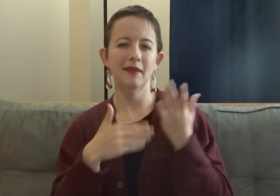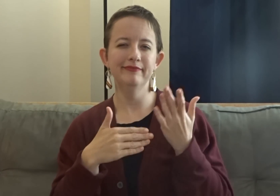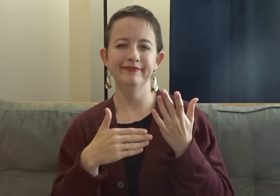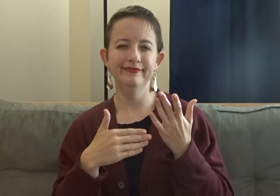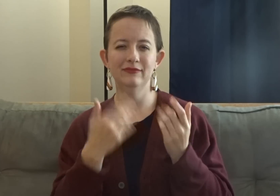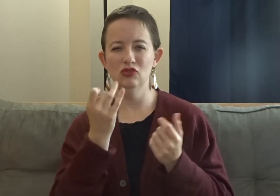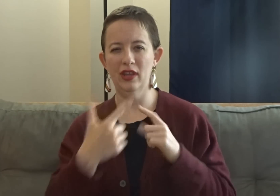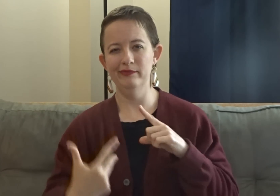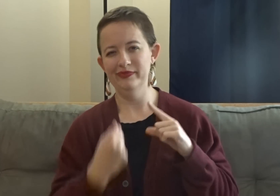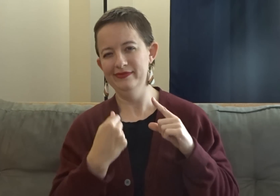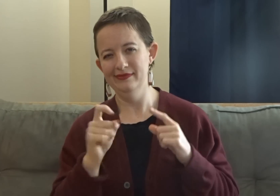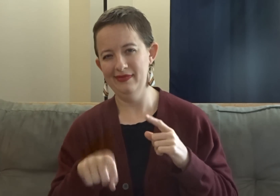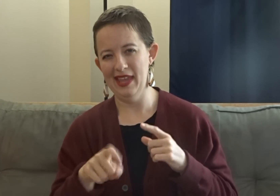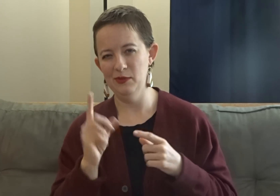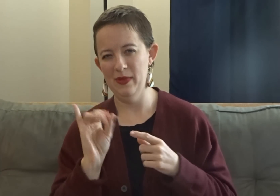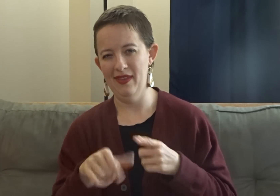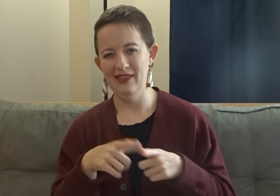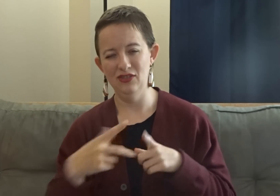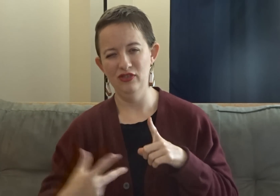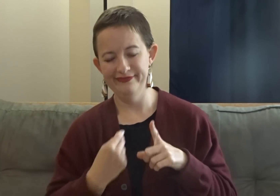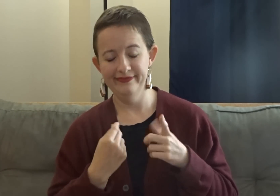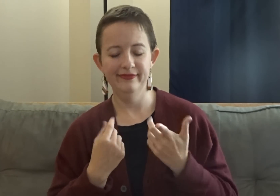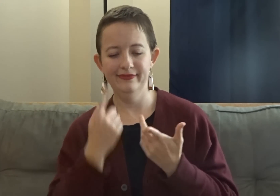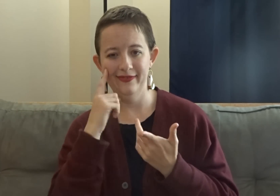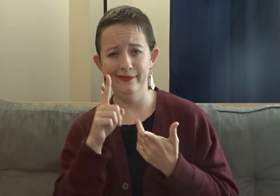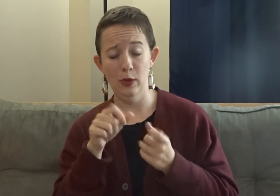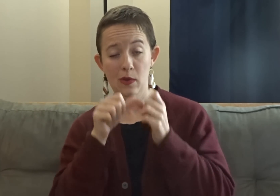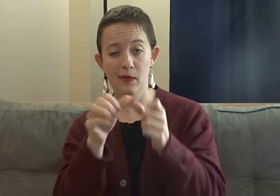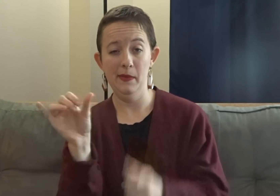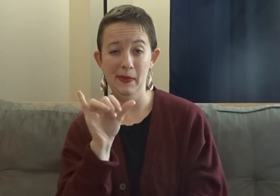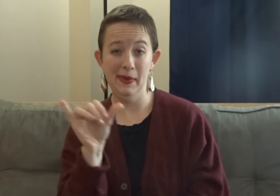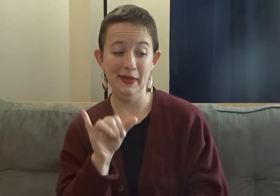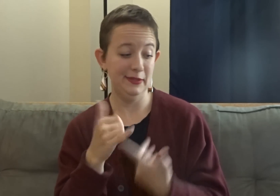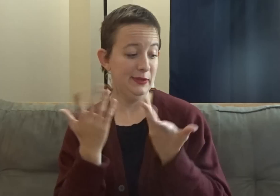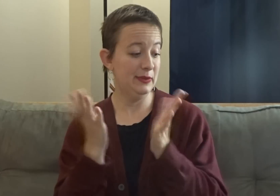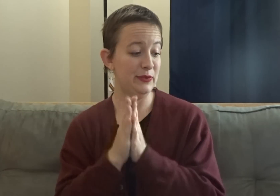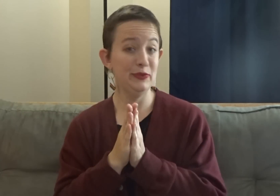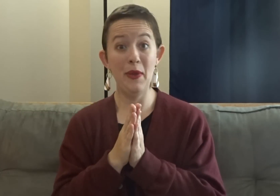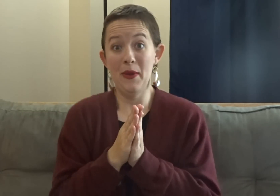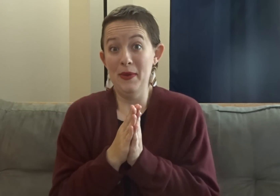Plus I also have to take like a vaginal gel. I'll hav to do that for... I don't know for a while.